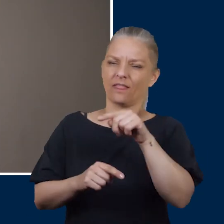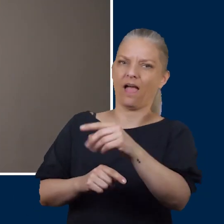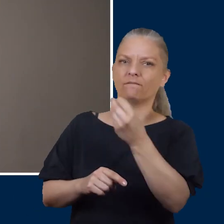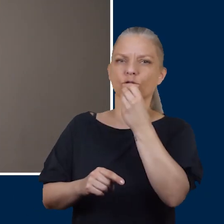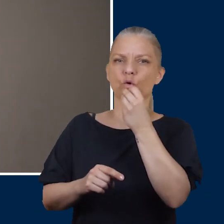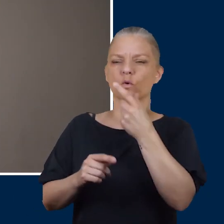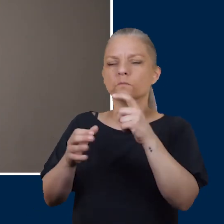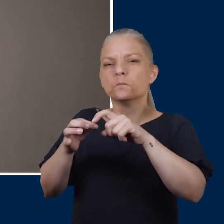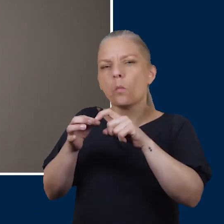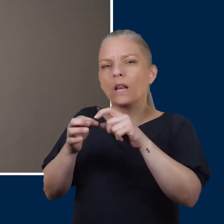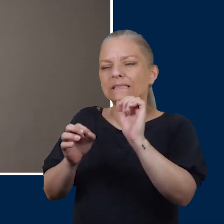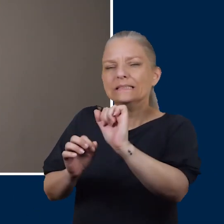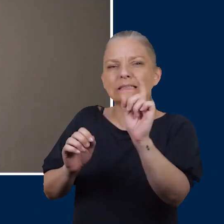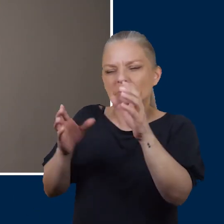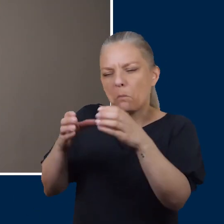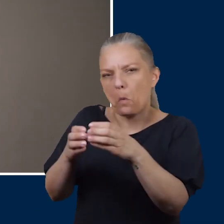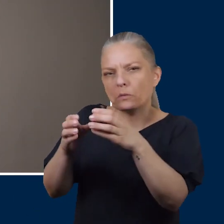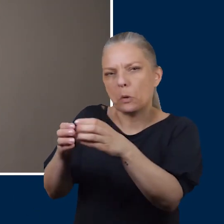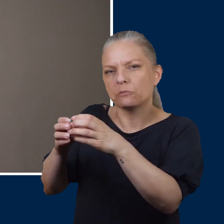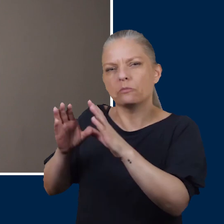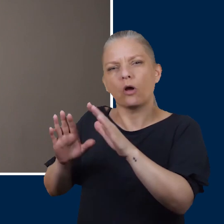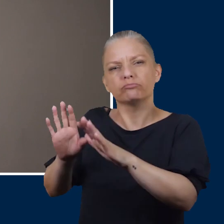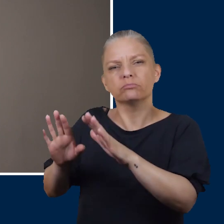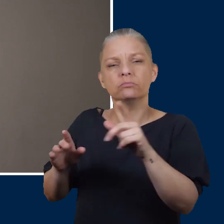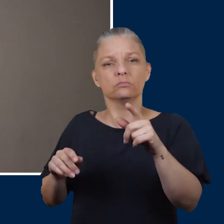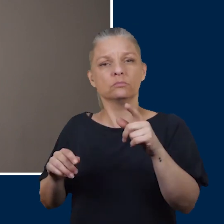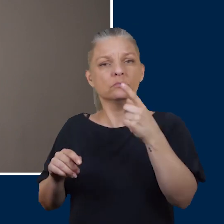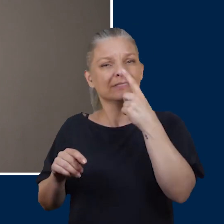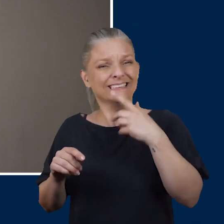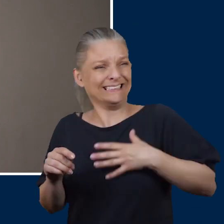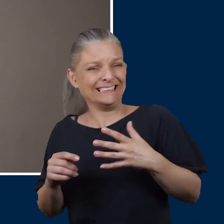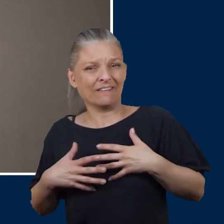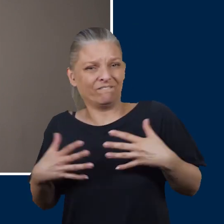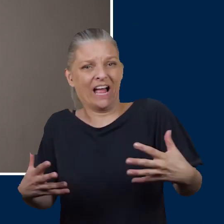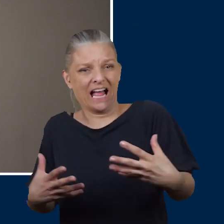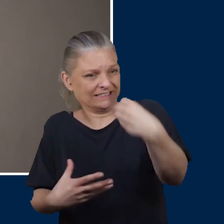We do need a small amount of fat in our diet but we should limit the amount of saturated fat.